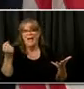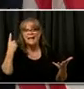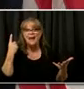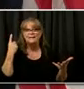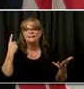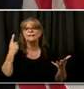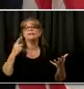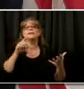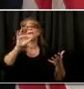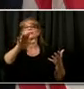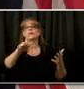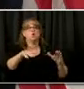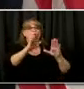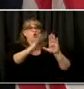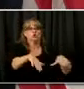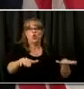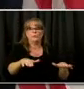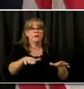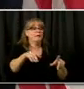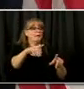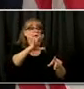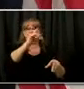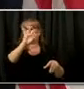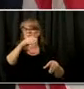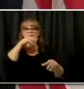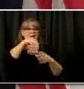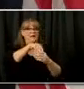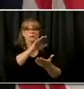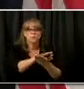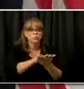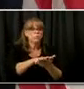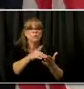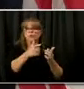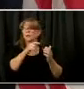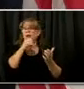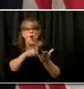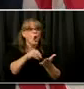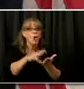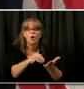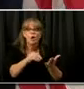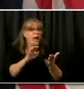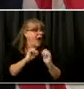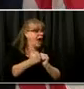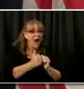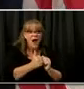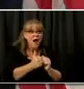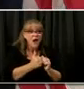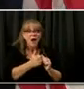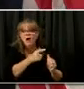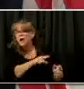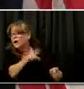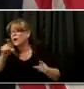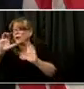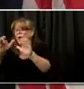implications for years to come in fact mckinsey estimated that many k-12 students in the u.s could